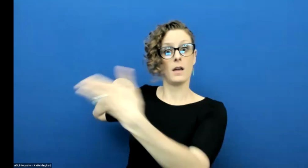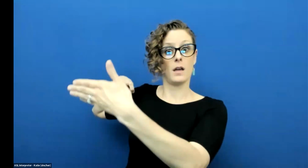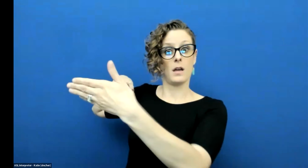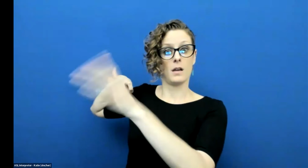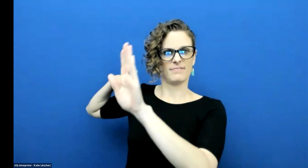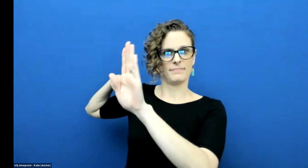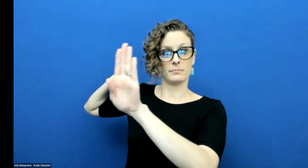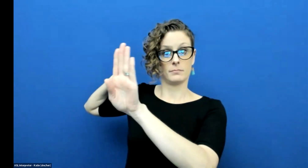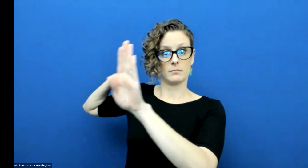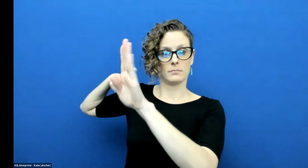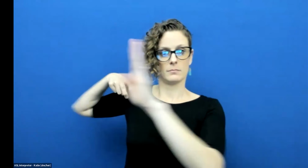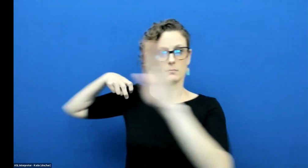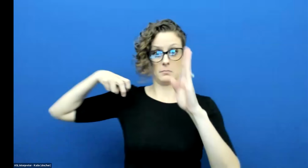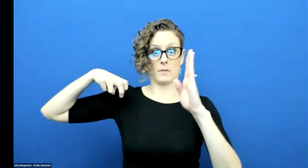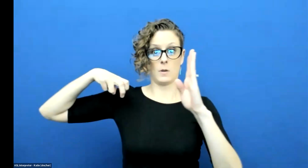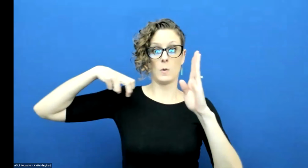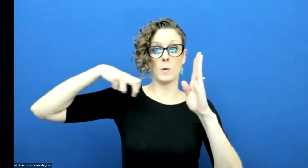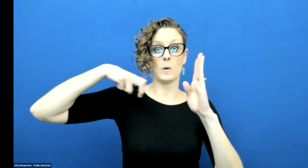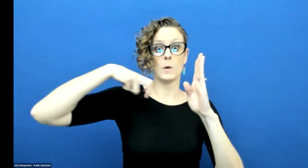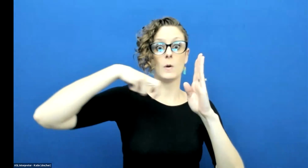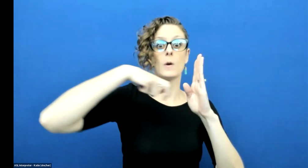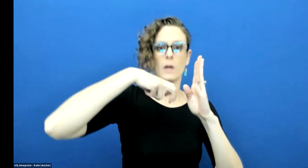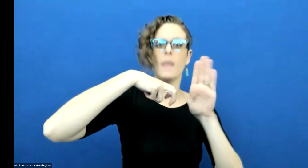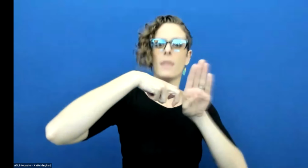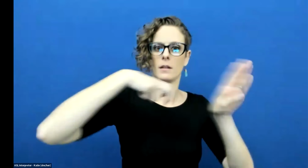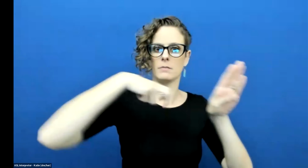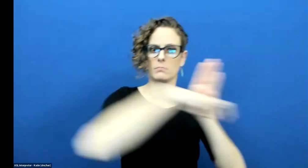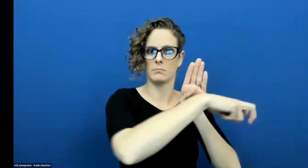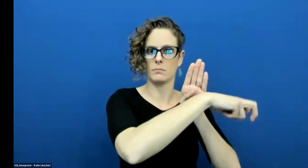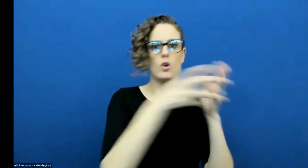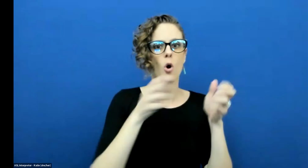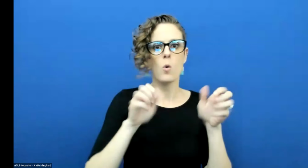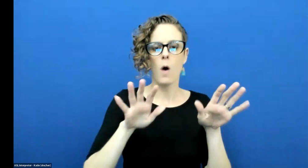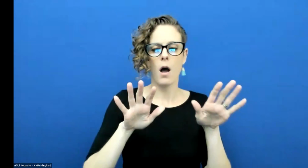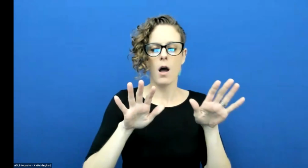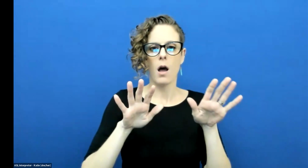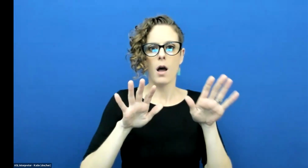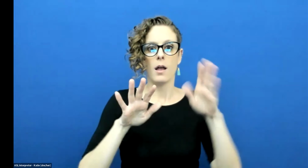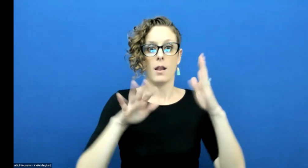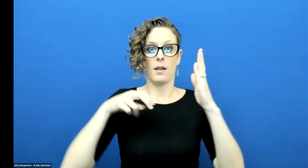for the gate to activate and the reason for that is we don't want to halfway on to the onto the